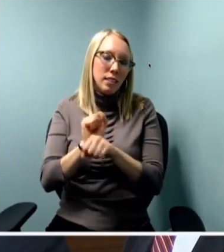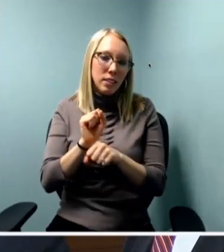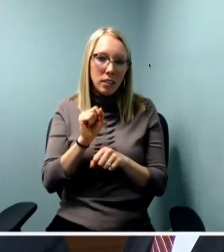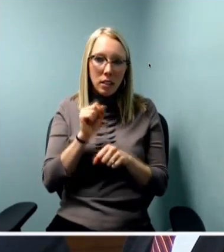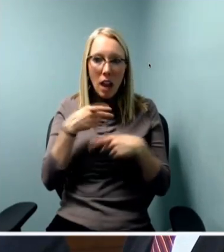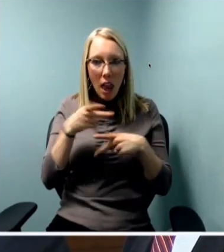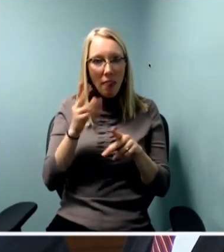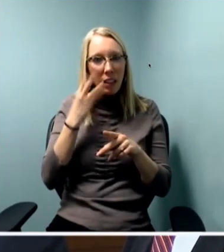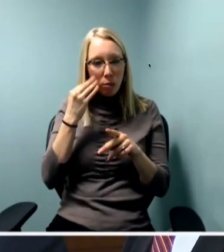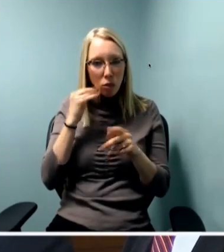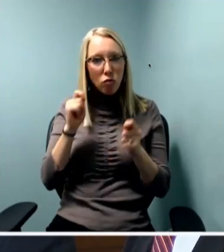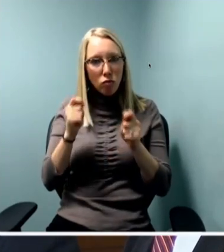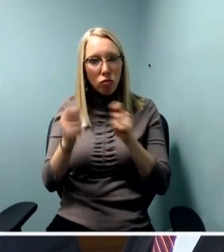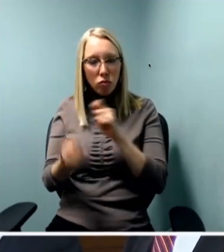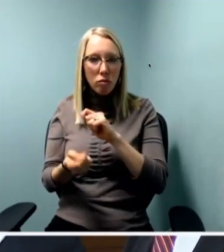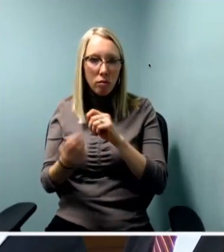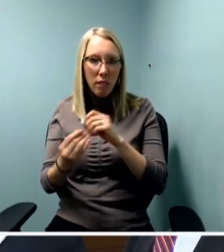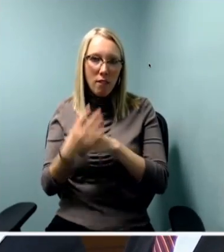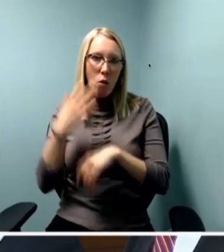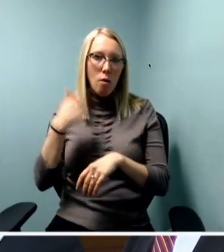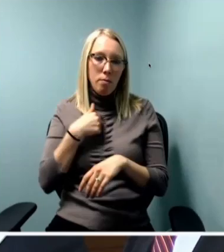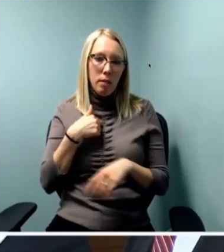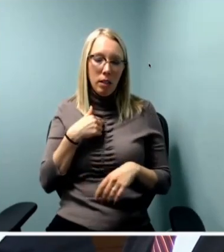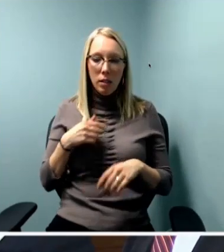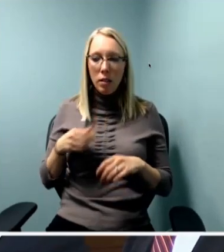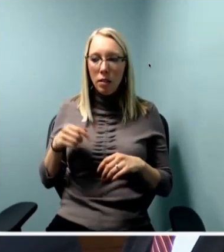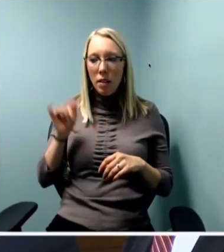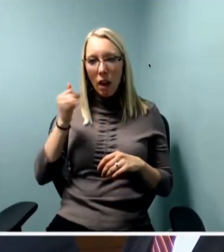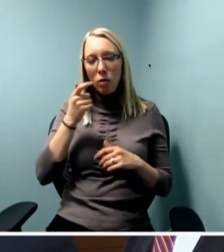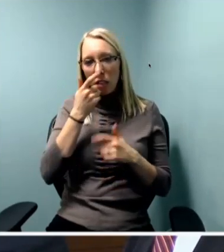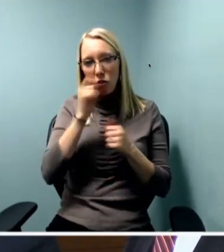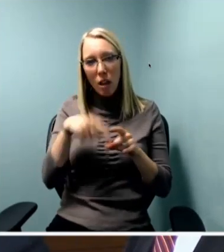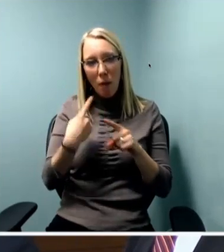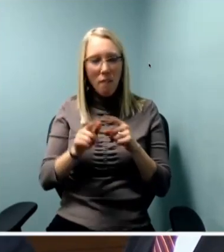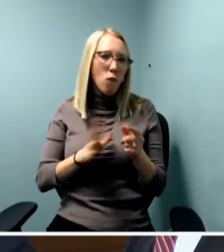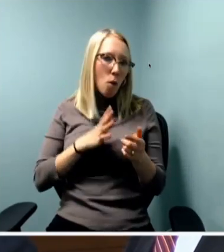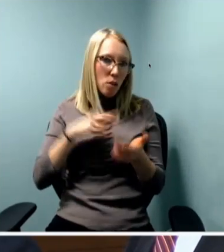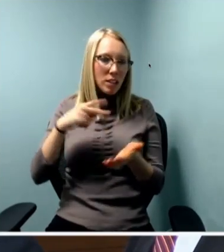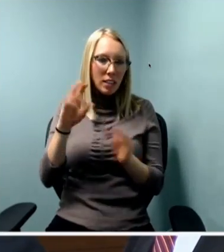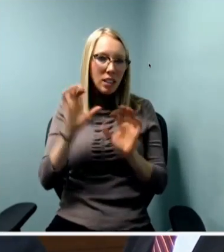And that was something was interesting about a formal dance class, or formal dance [experience], or any practicum.